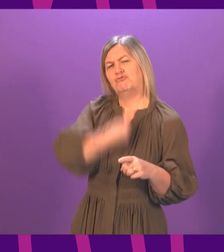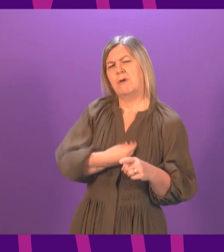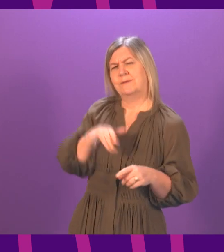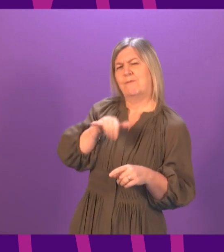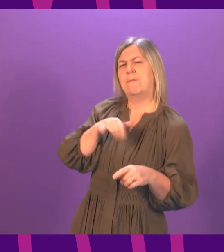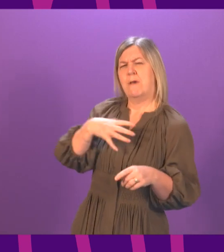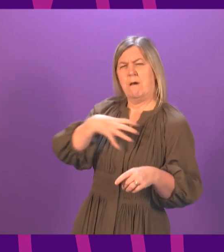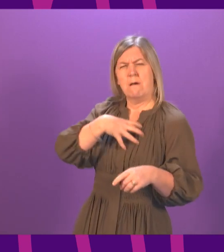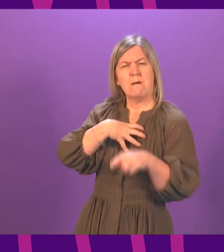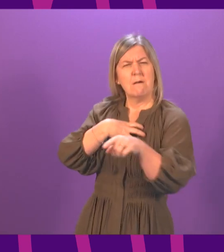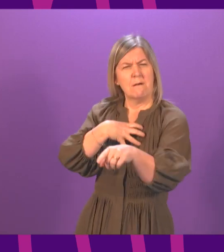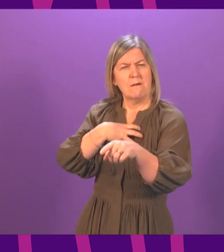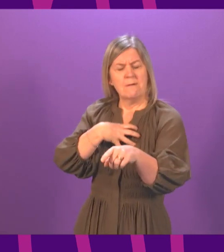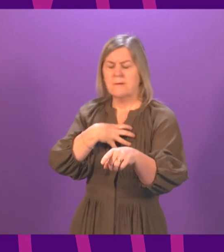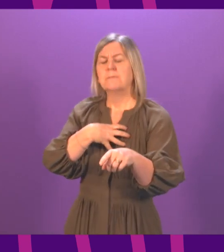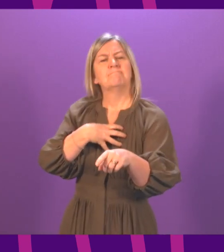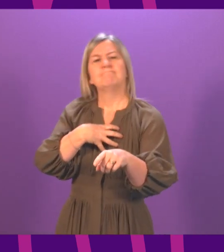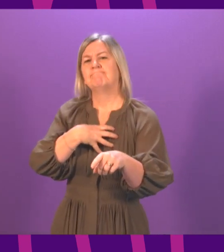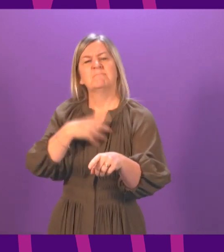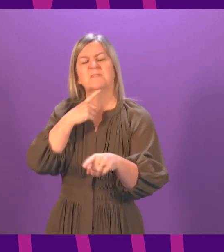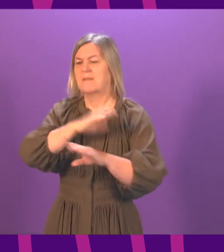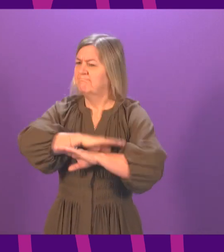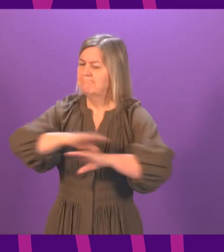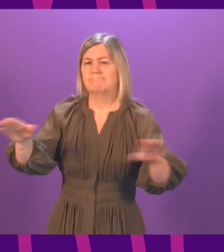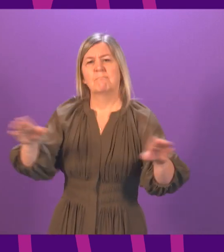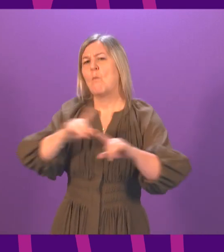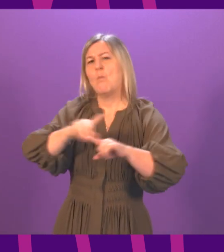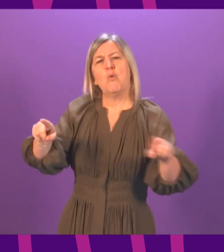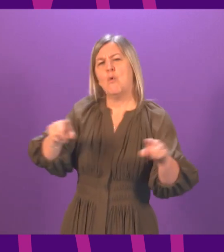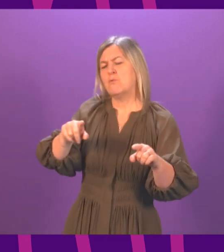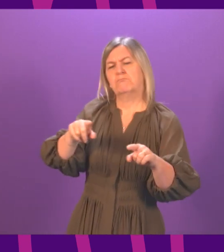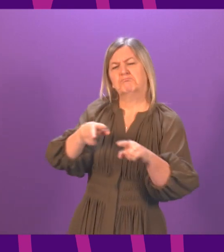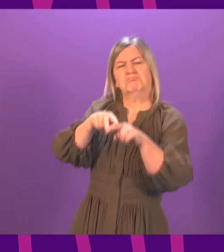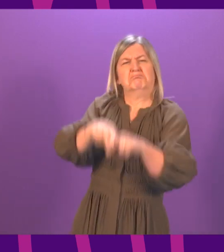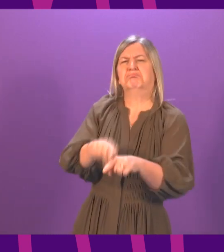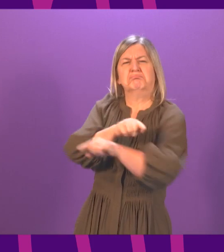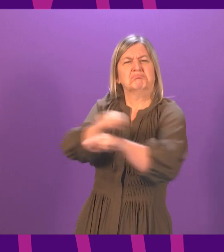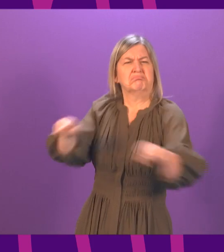in which she promised a zero-tolerance approach to such prejudice in the future. Following that